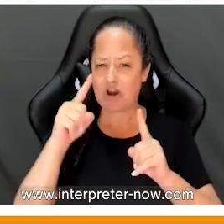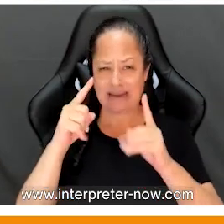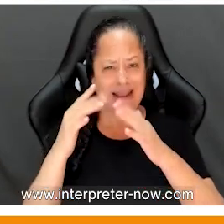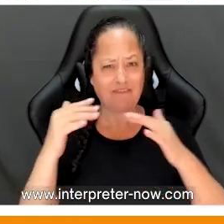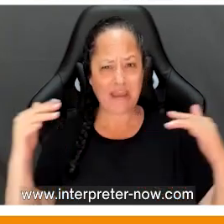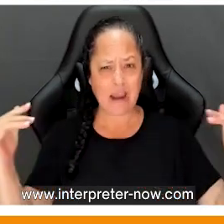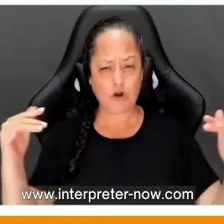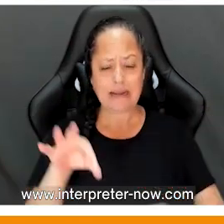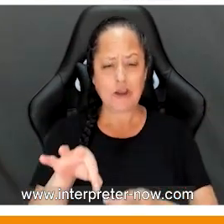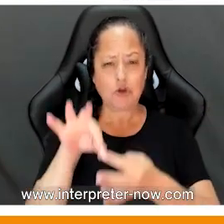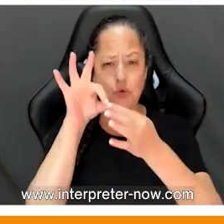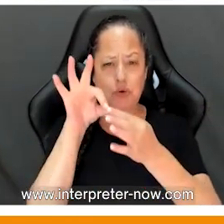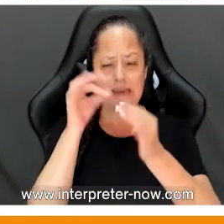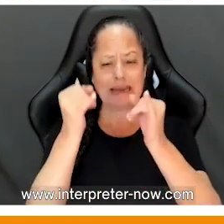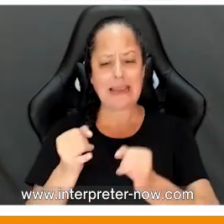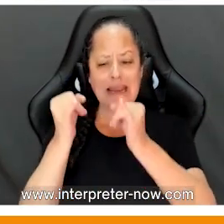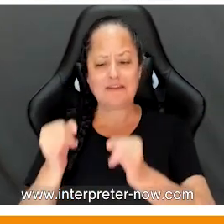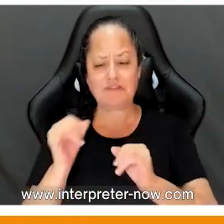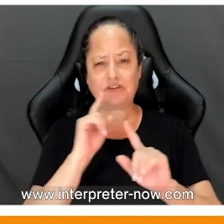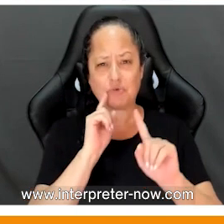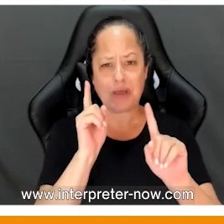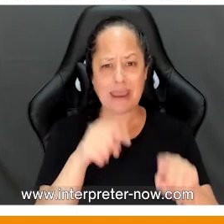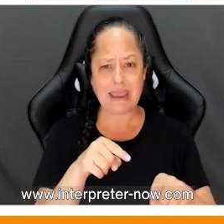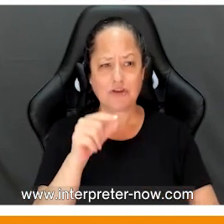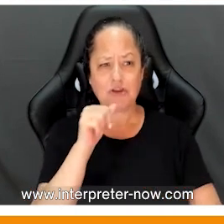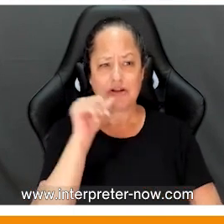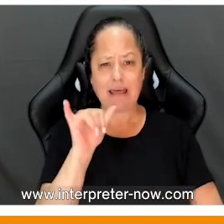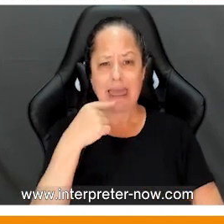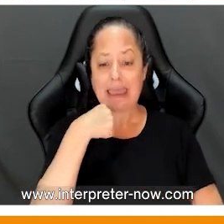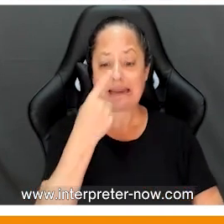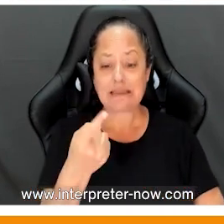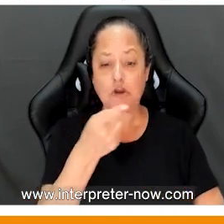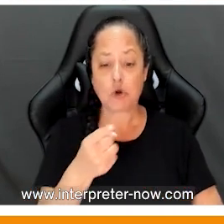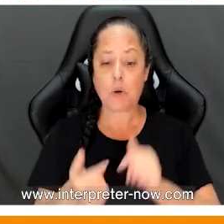So it's not like I can tell you what your most authentic self looks like, acts like, speaks like.